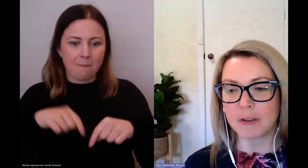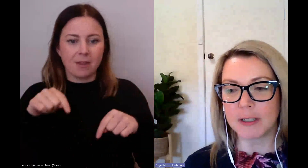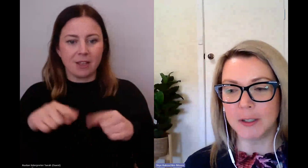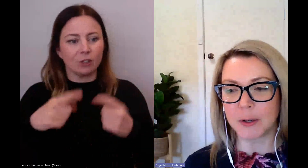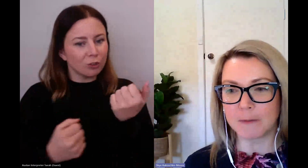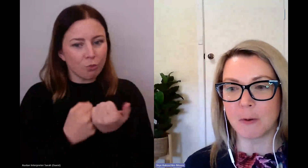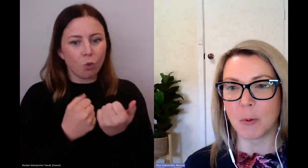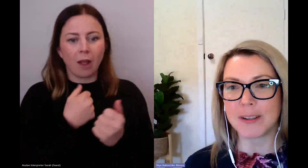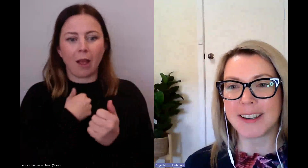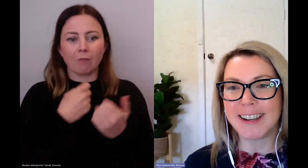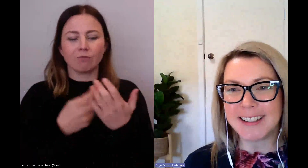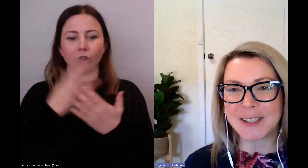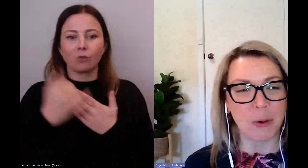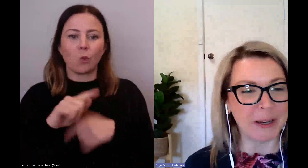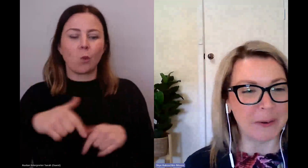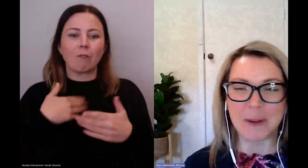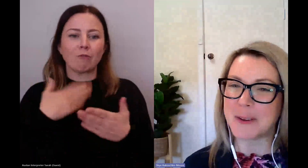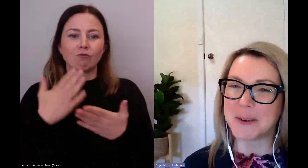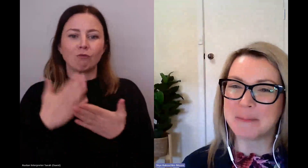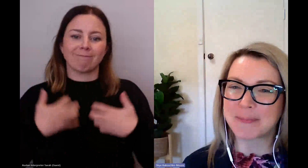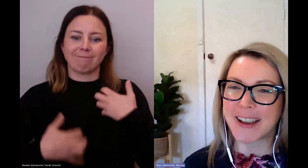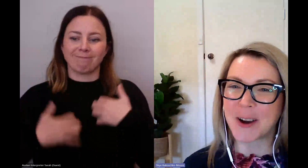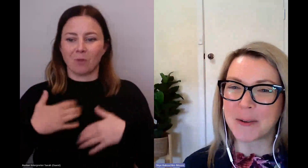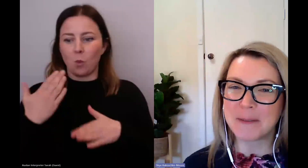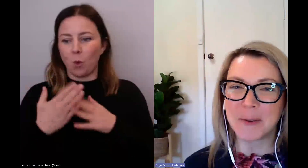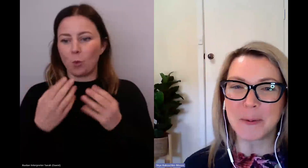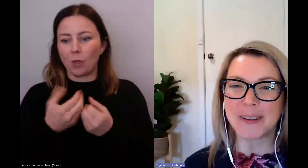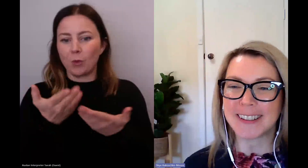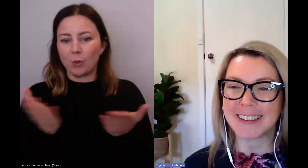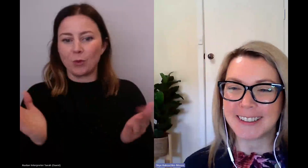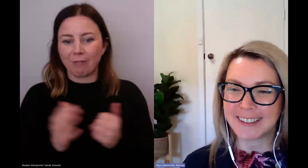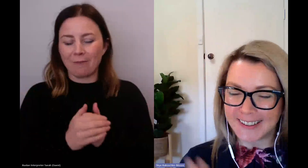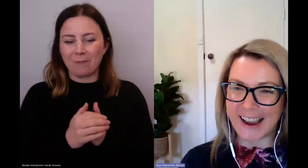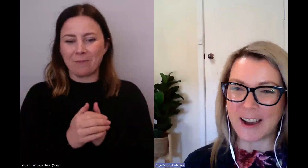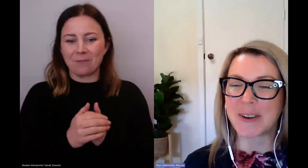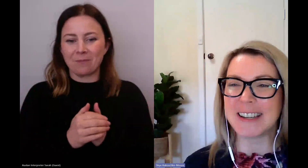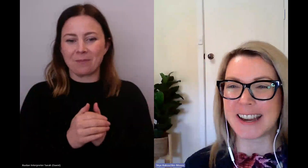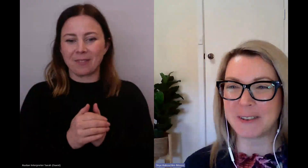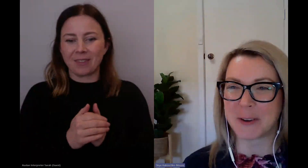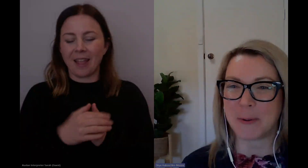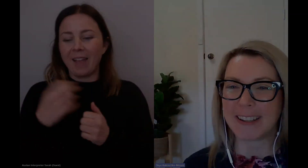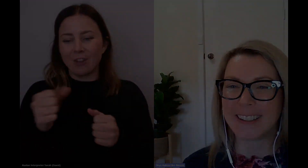we're really looking forward to working with you going forward. Have a great day everyone!